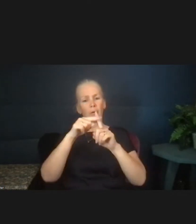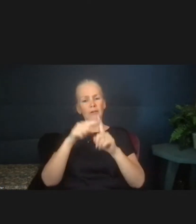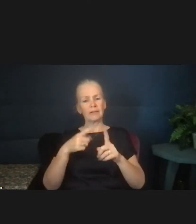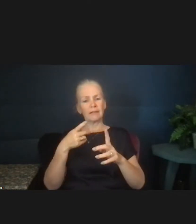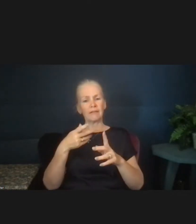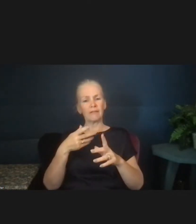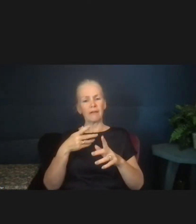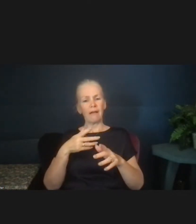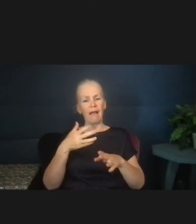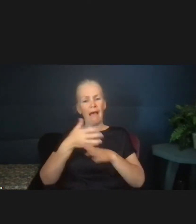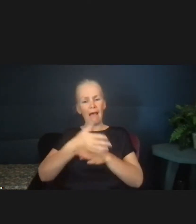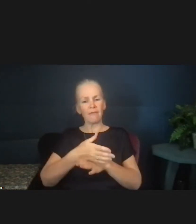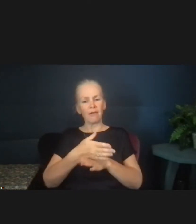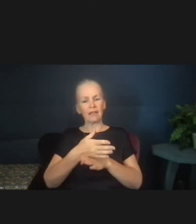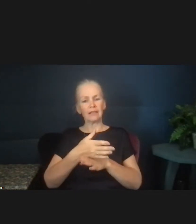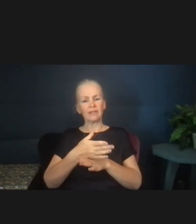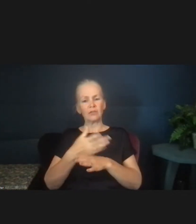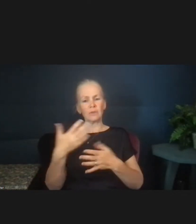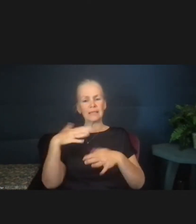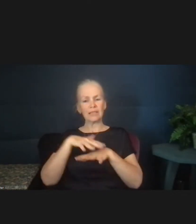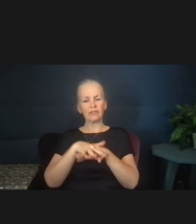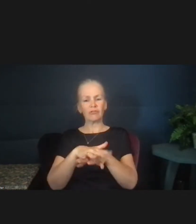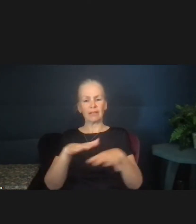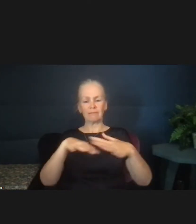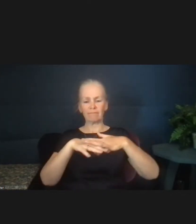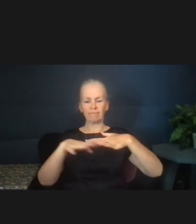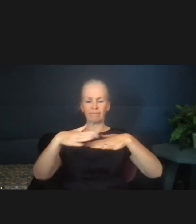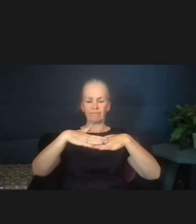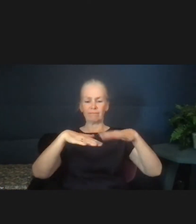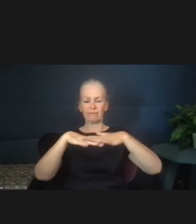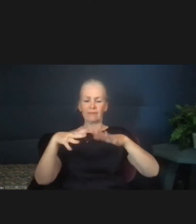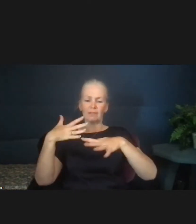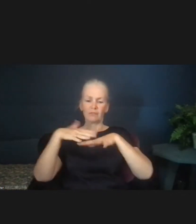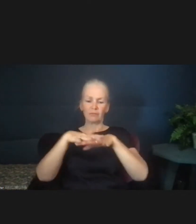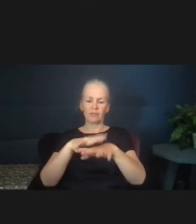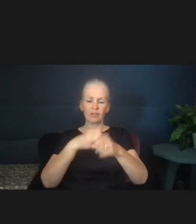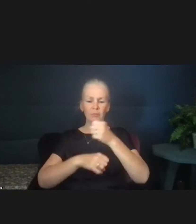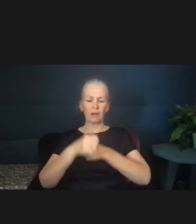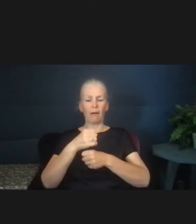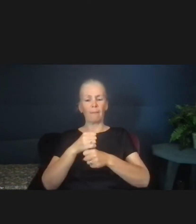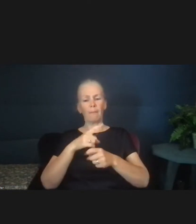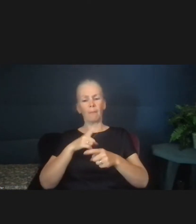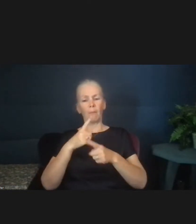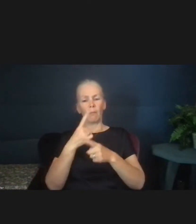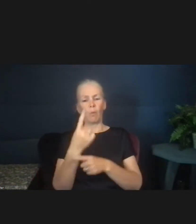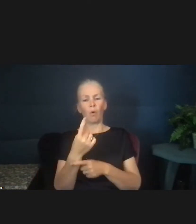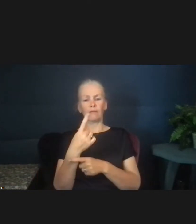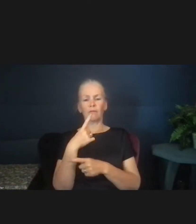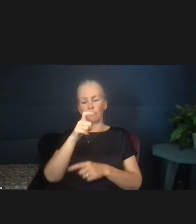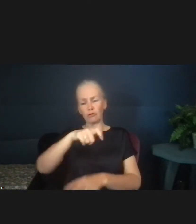these intersecting systems for the students that we support, staff that we support, and also the